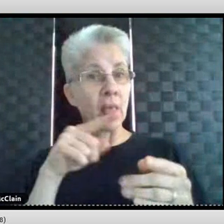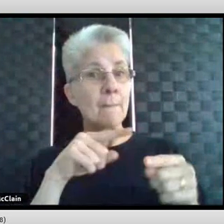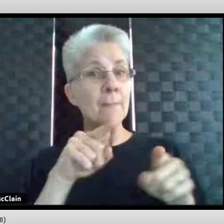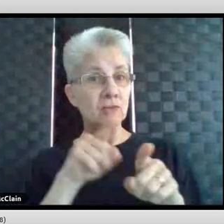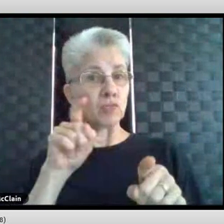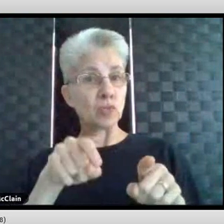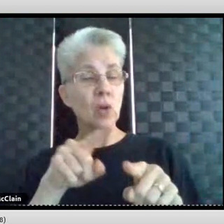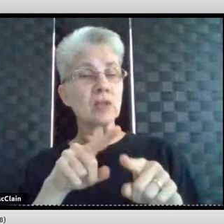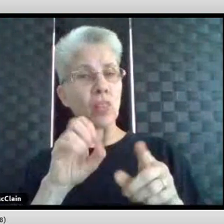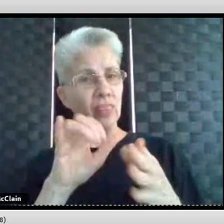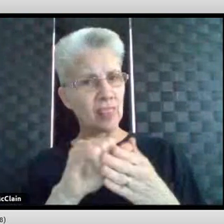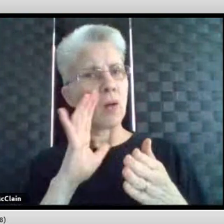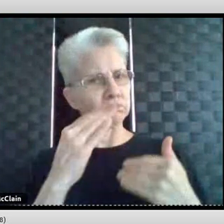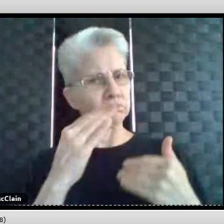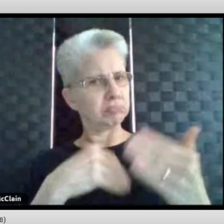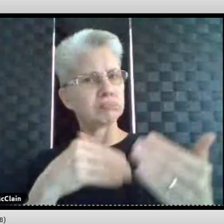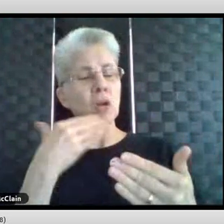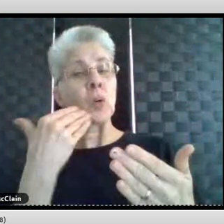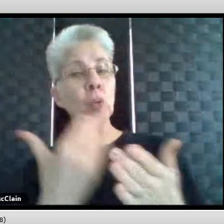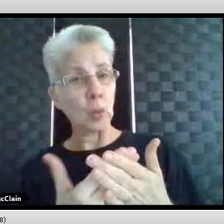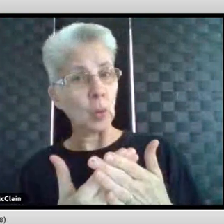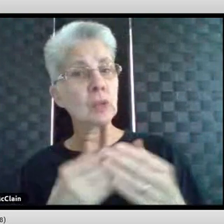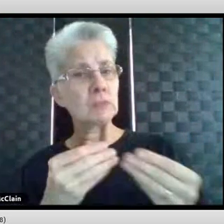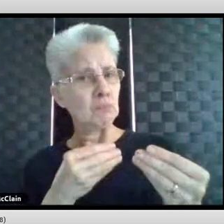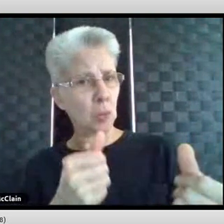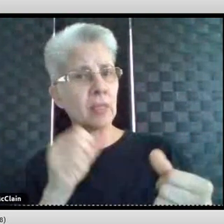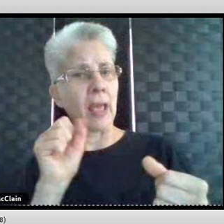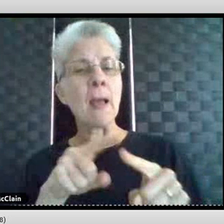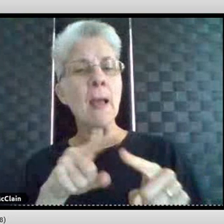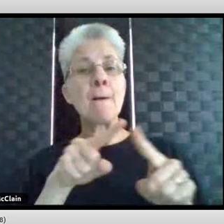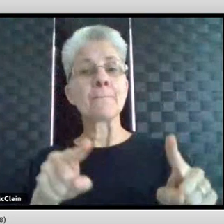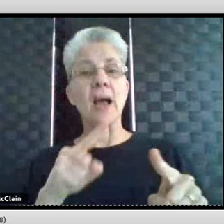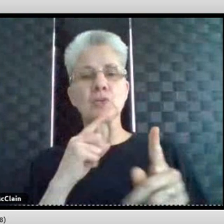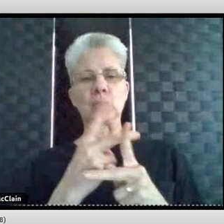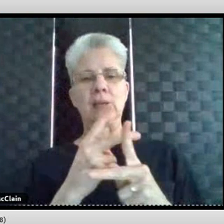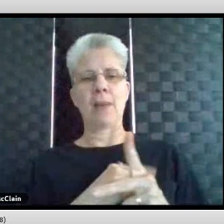So that's going along fairly smoothly, but in order to keep our libraries open,